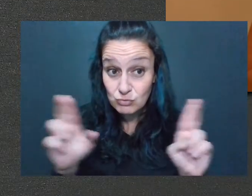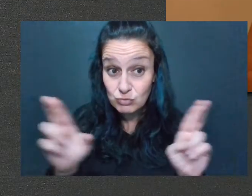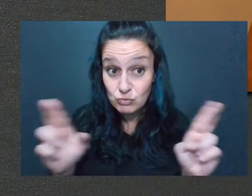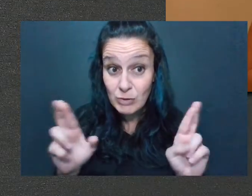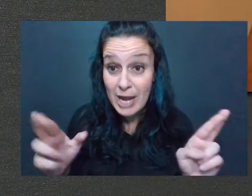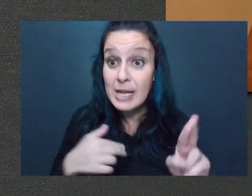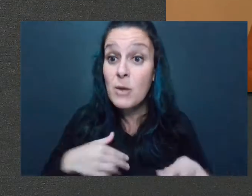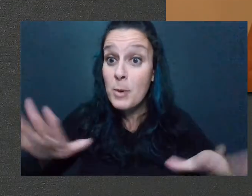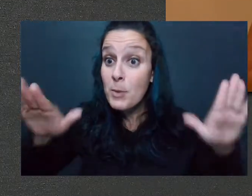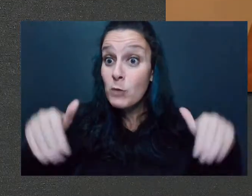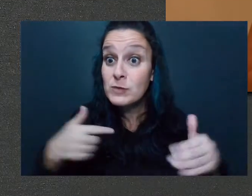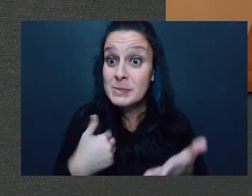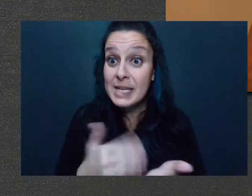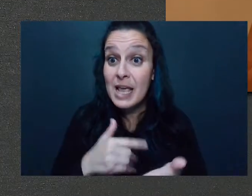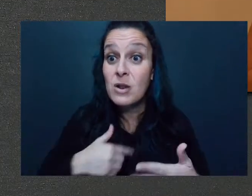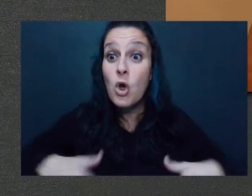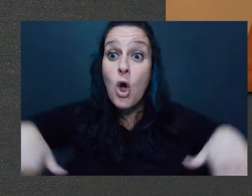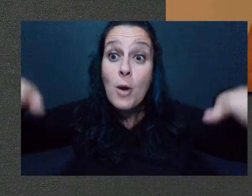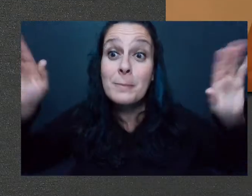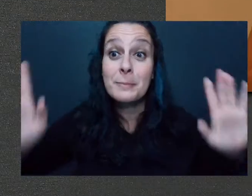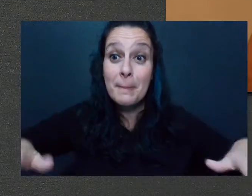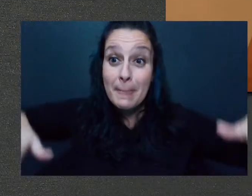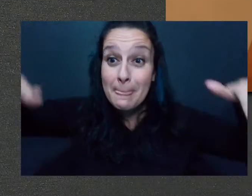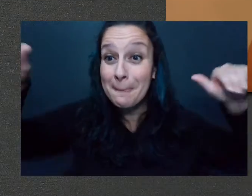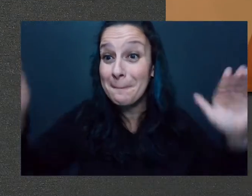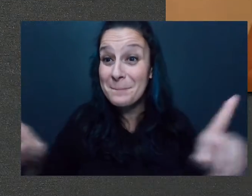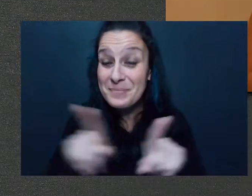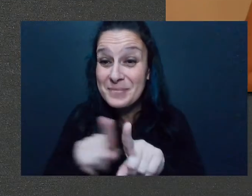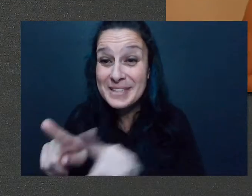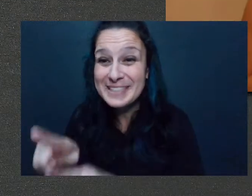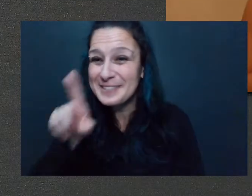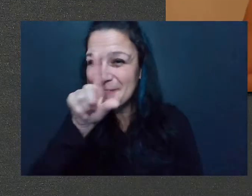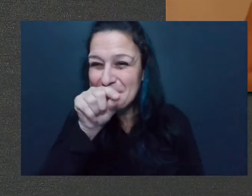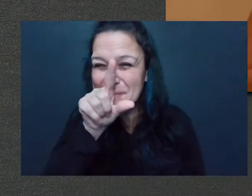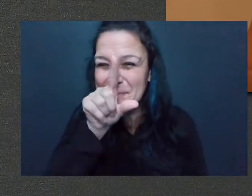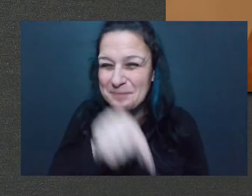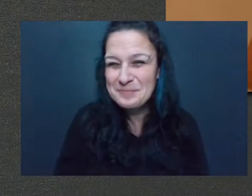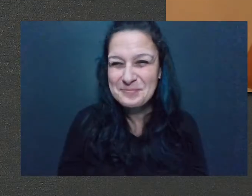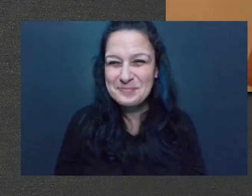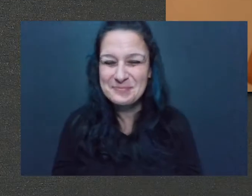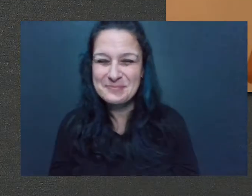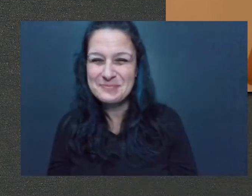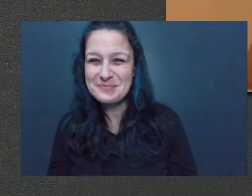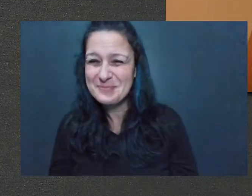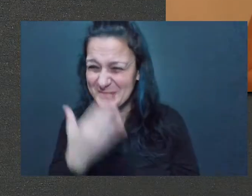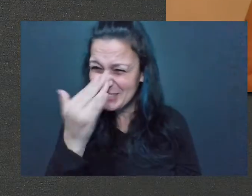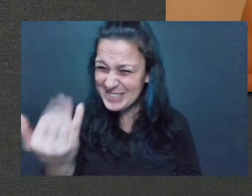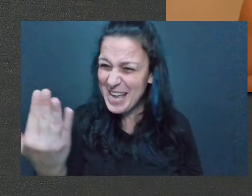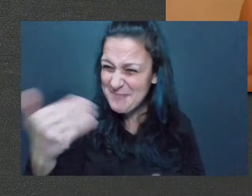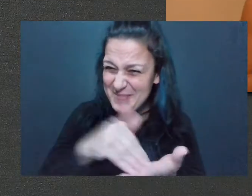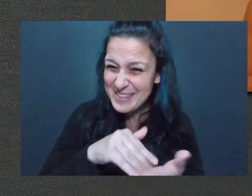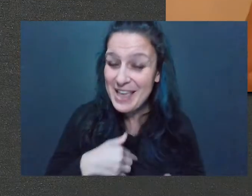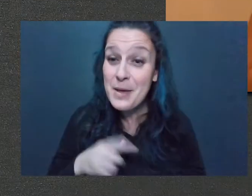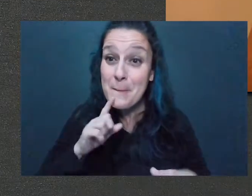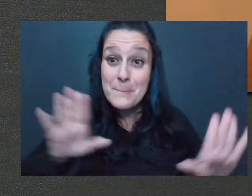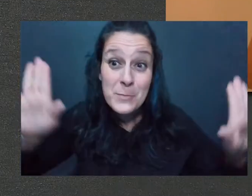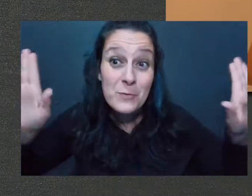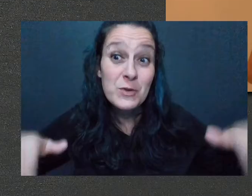Let's move your arms again, here we go. Move your arms like a bird Good job, let's do it again.